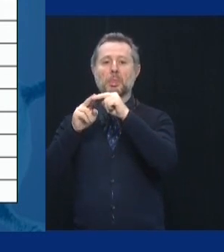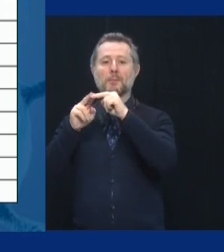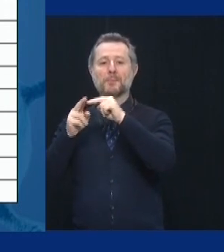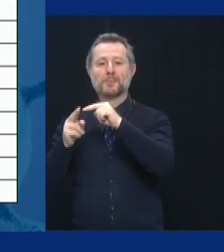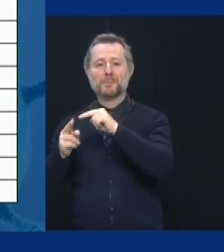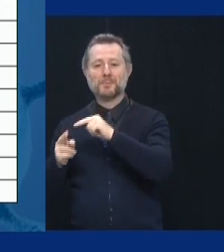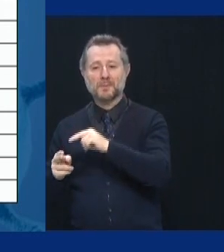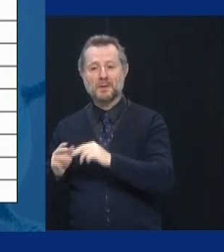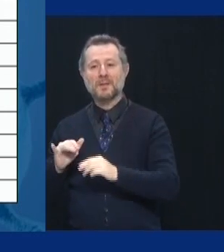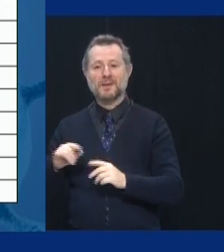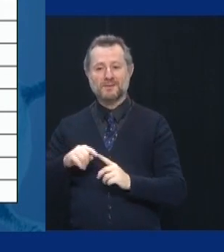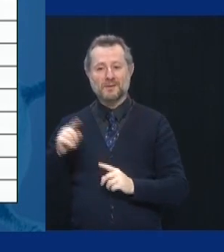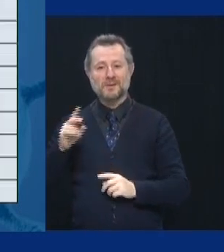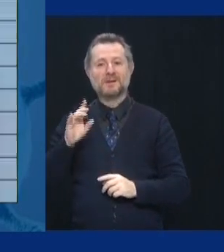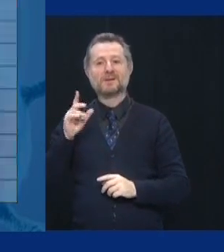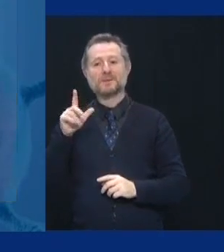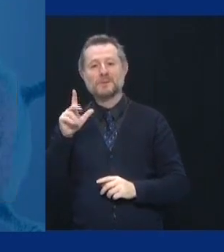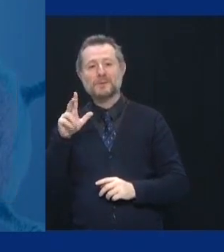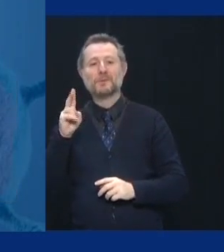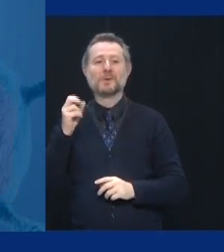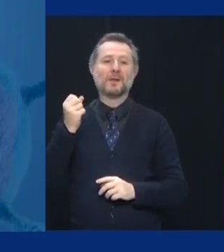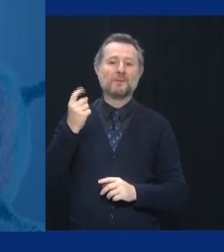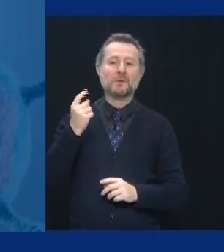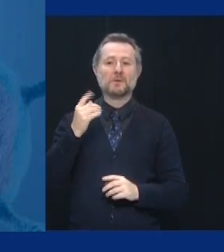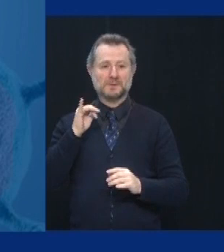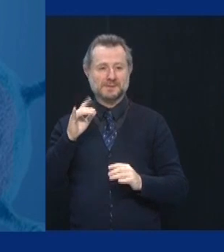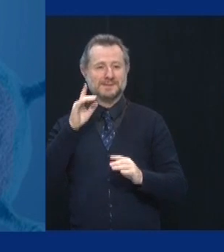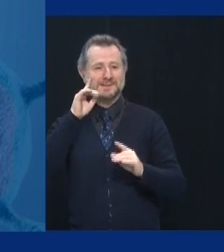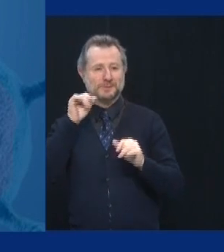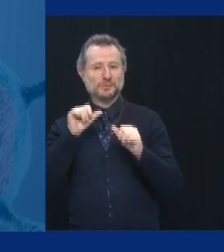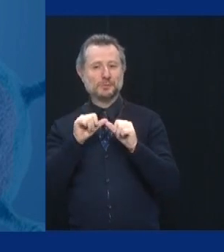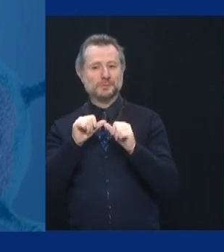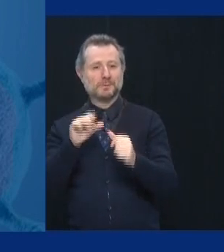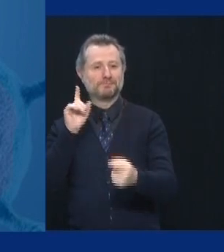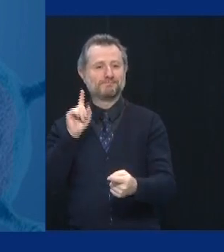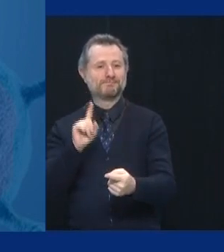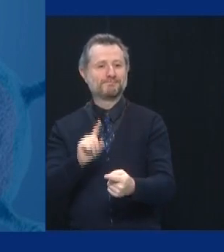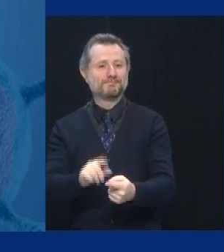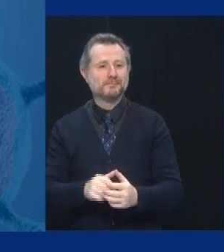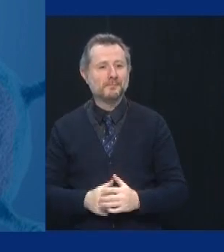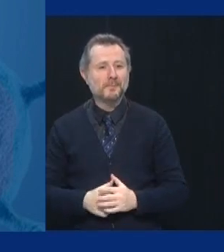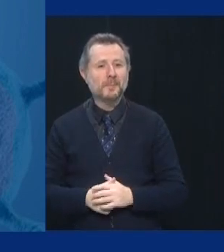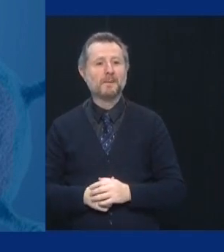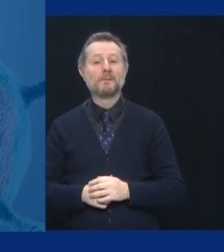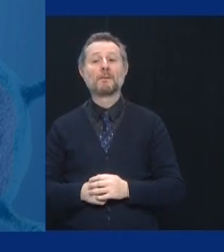165, 97, 165, AND NOW IT LOOKS LIKE IT'S REDUCING AND THEY'RE COMING DOWN THE OTHER SIDE OF